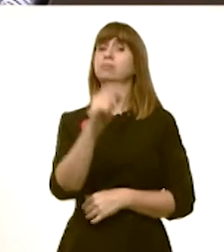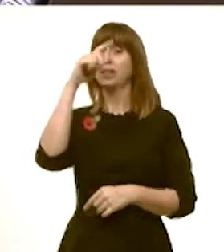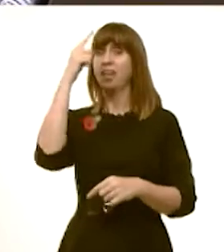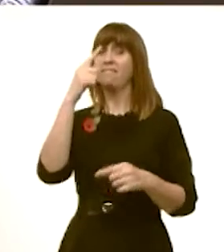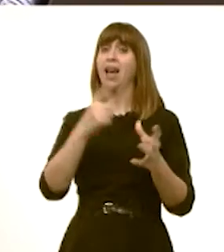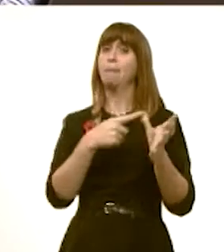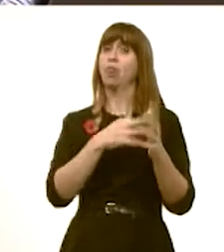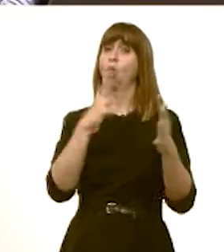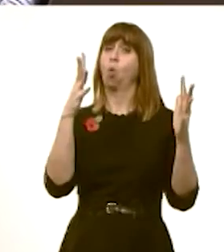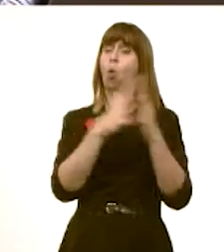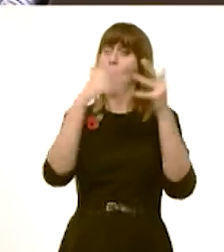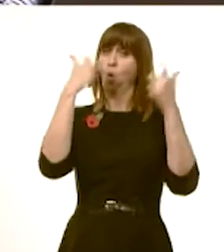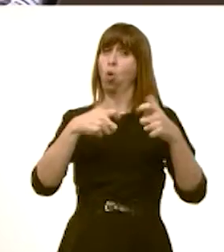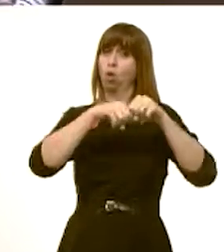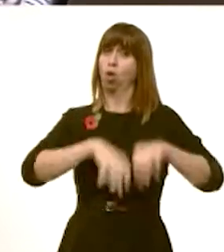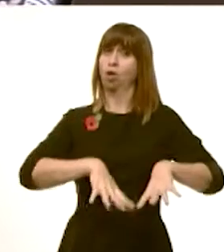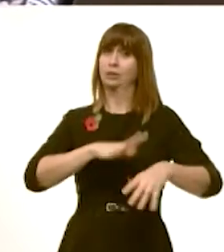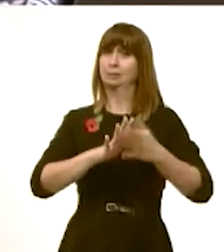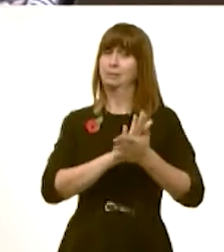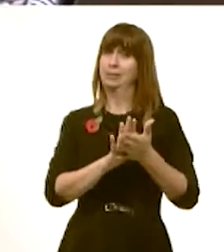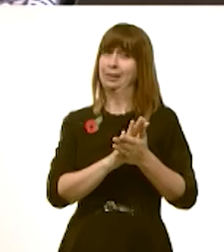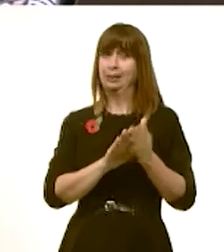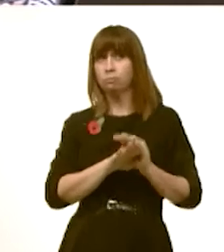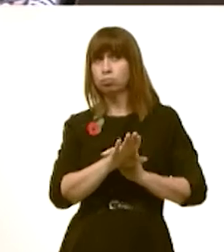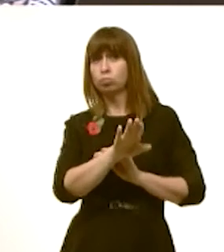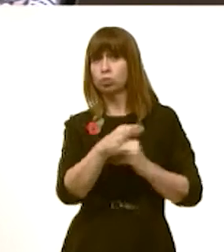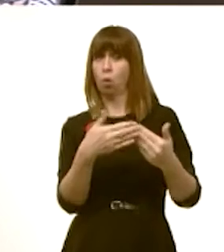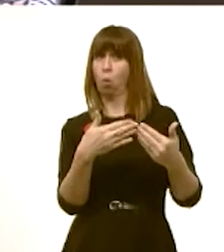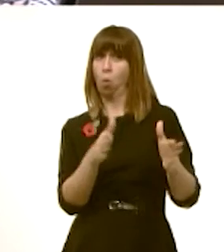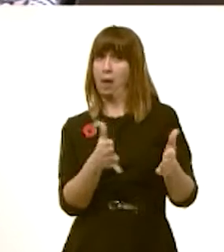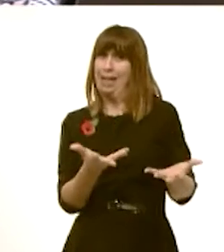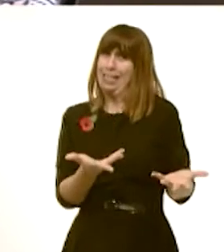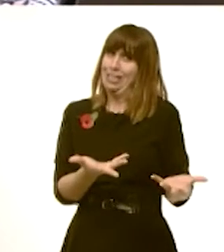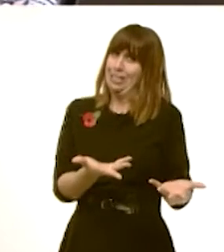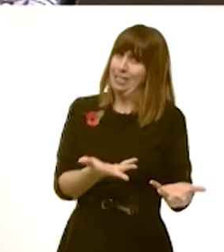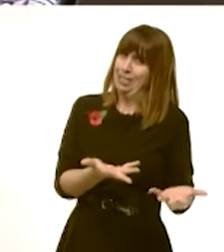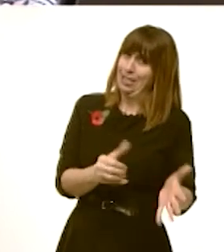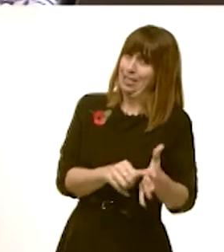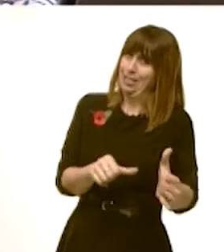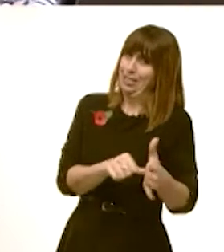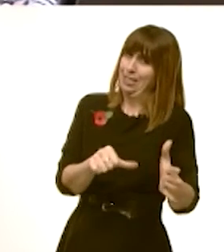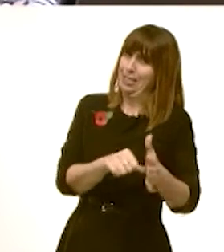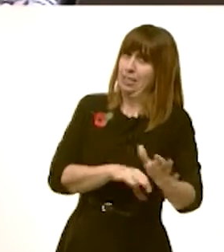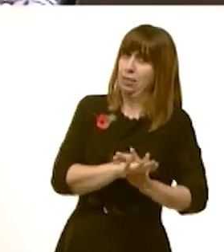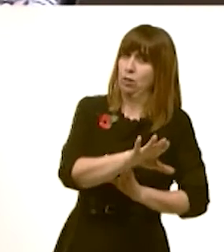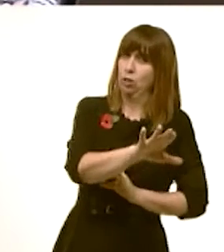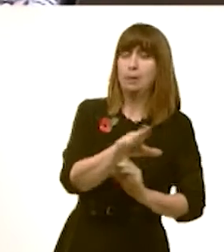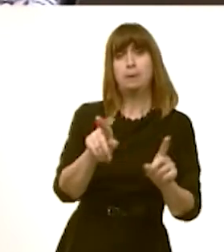will make it more difficult for Aberthaw to operate, and that is bound to have an effect